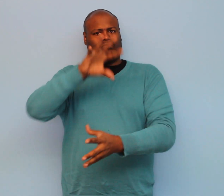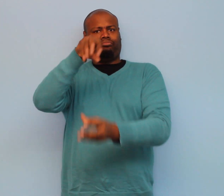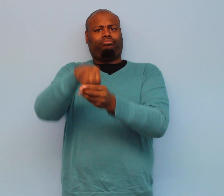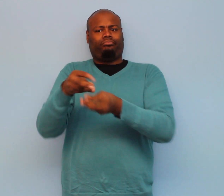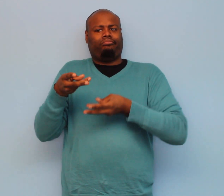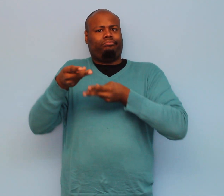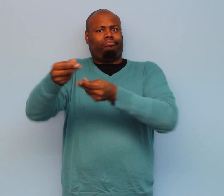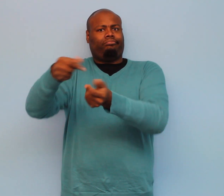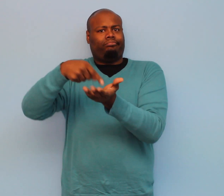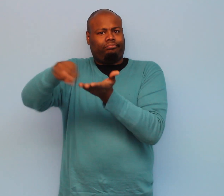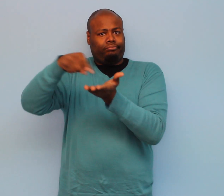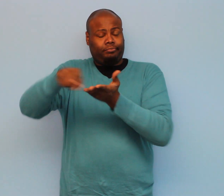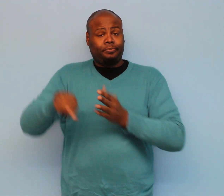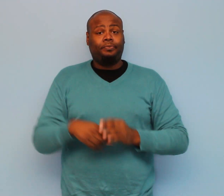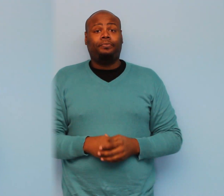These services are funded through taxes.